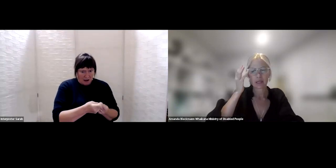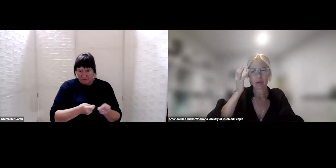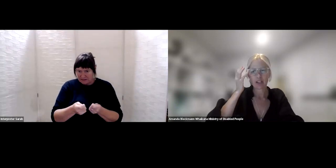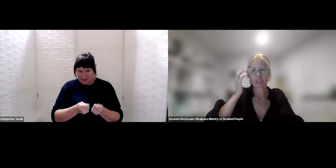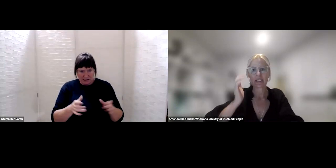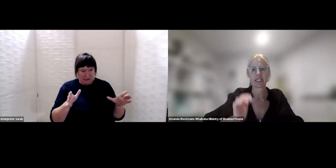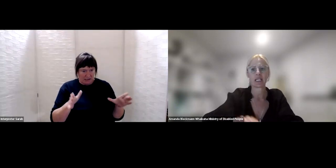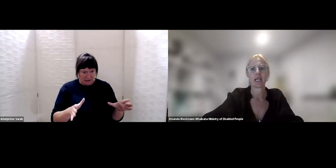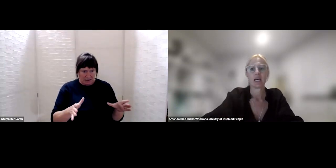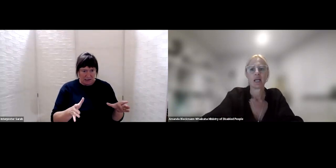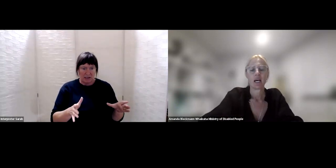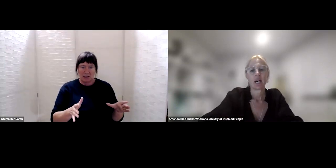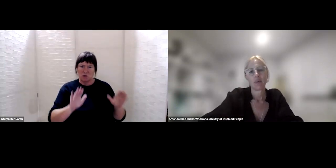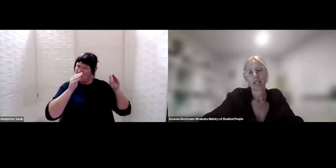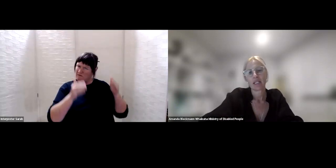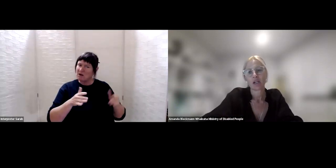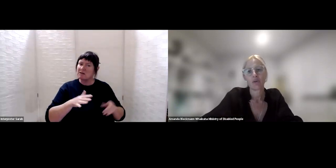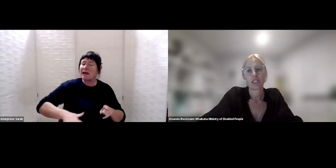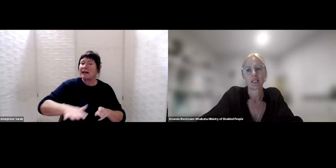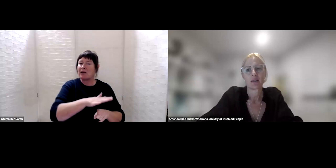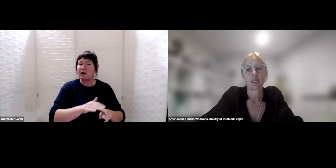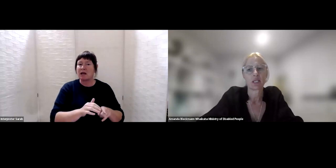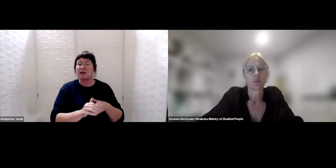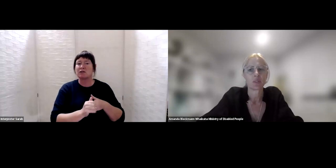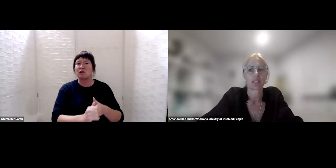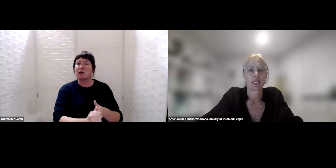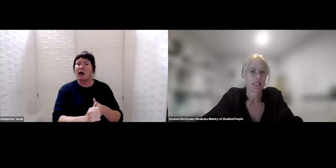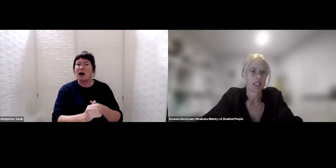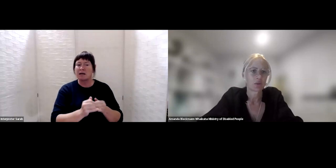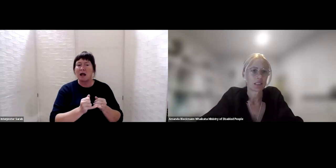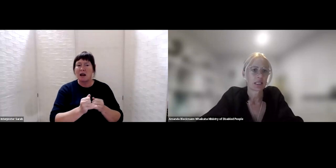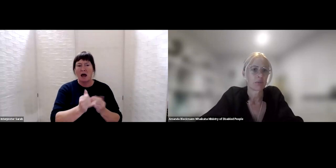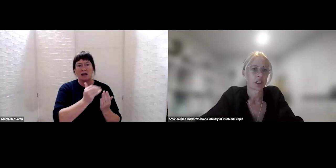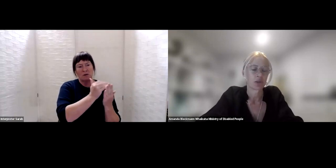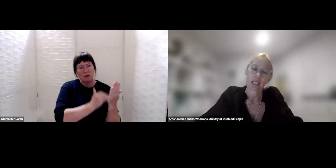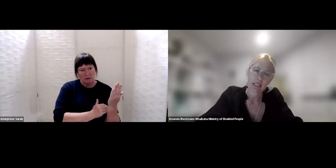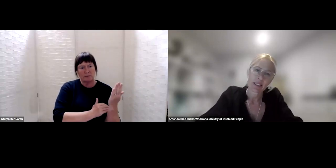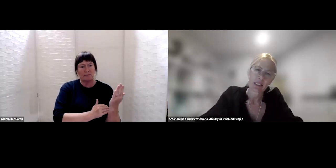in the Bay of Plenty, and in a context where it was easy to establish, or easier